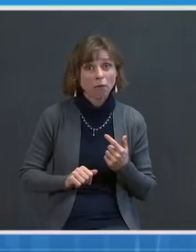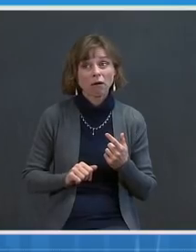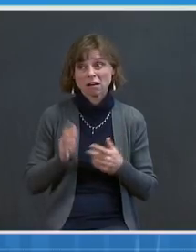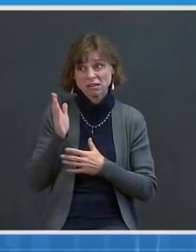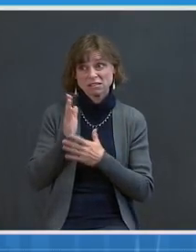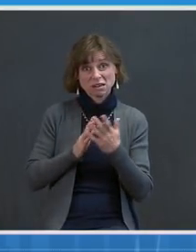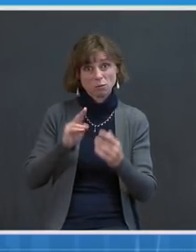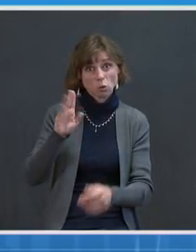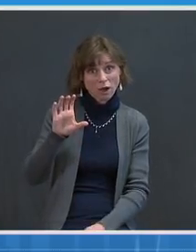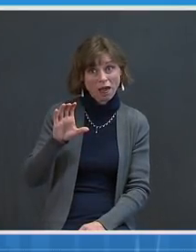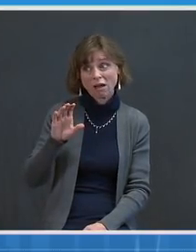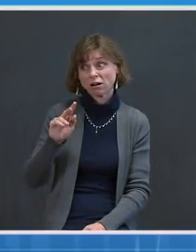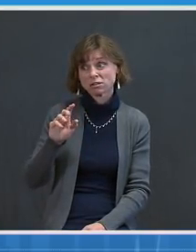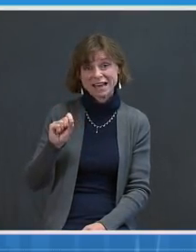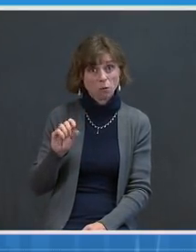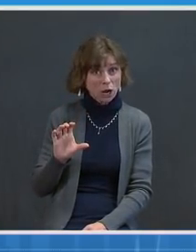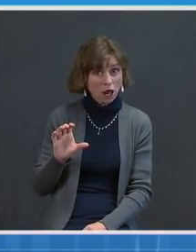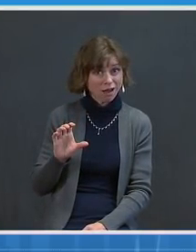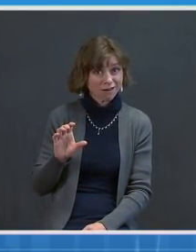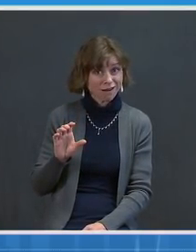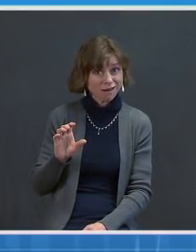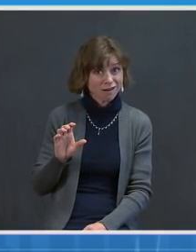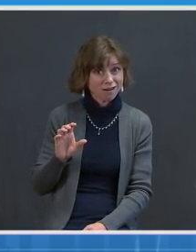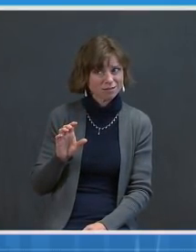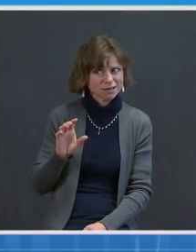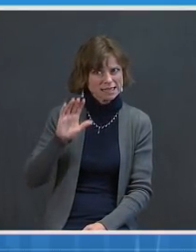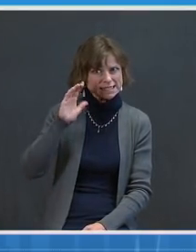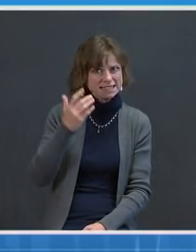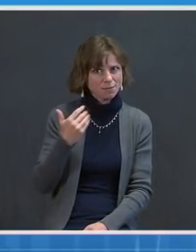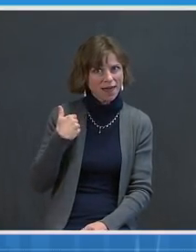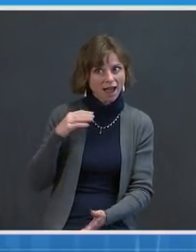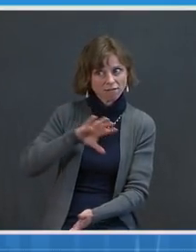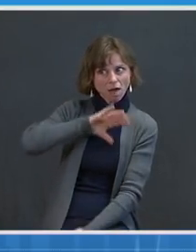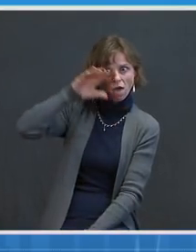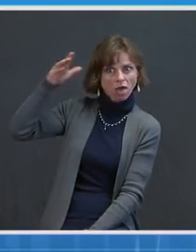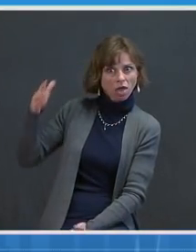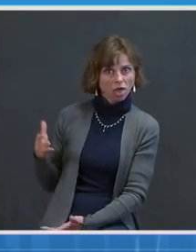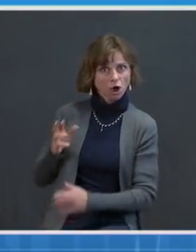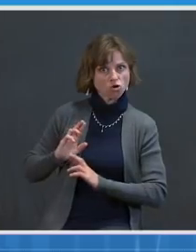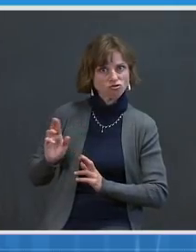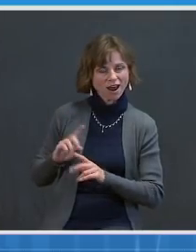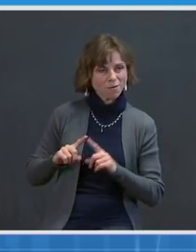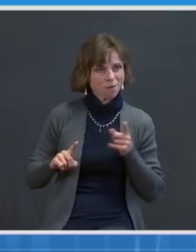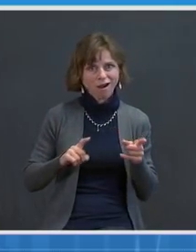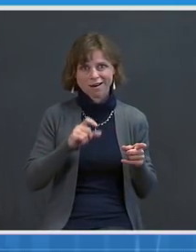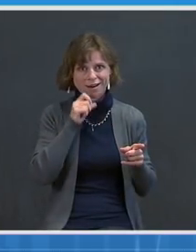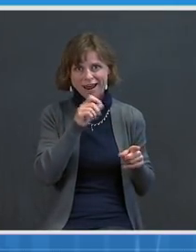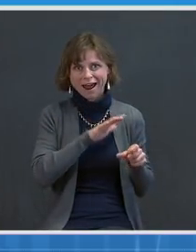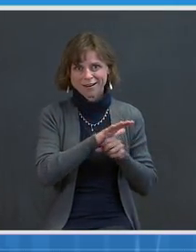where there seems to be more supply than demand in the states than have been expanding